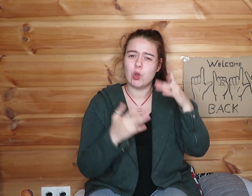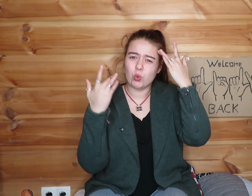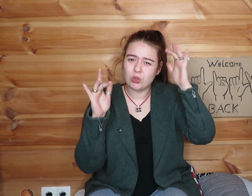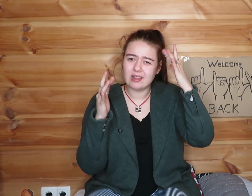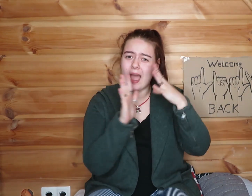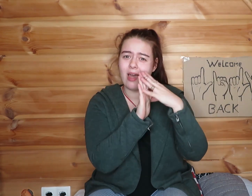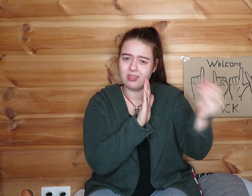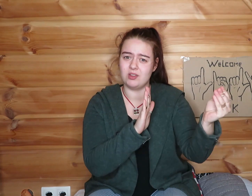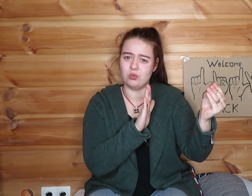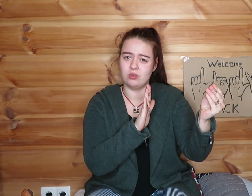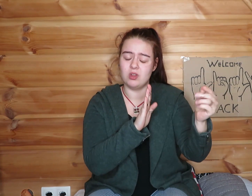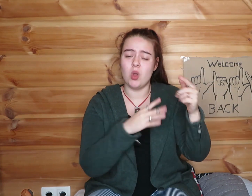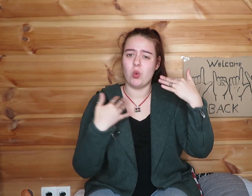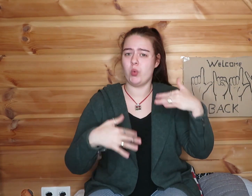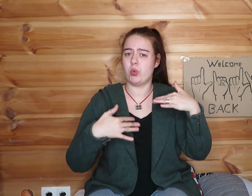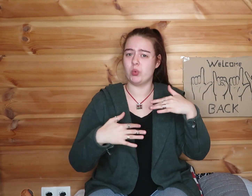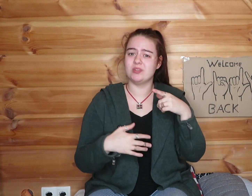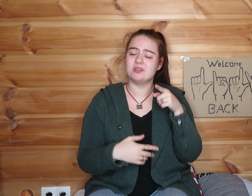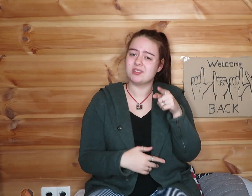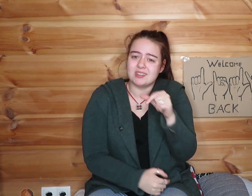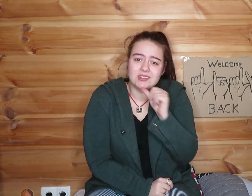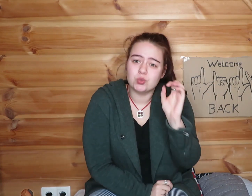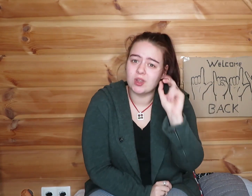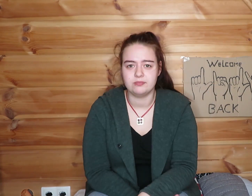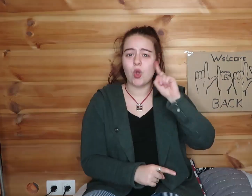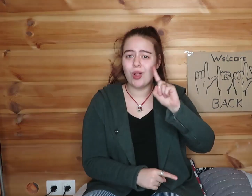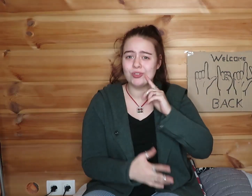That is called cultural acquisition. That´s simply not right.